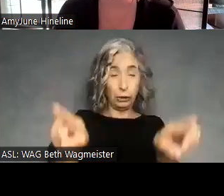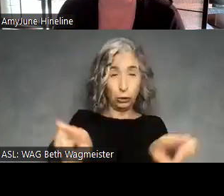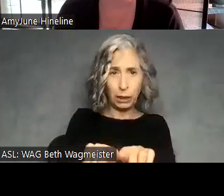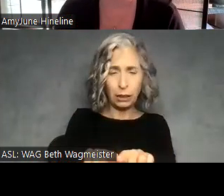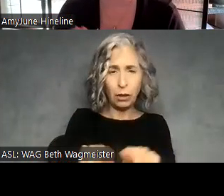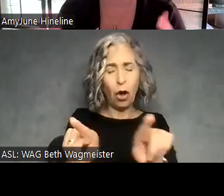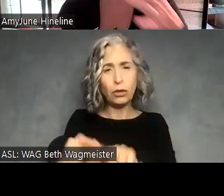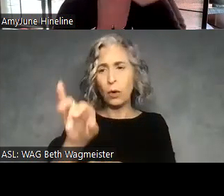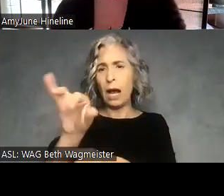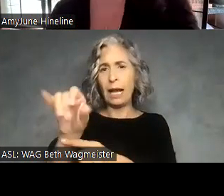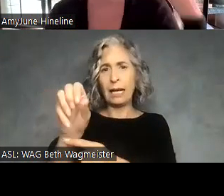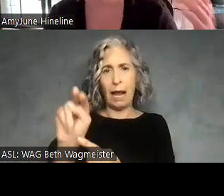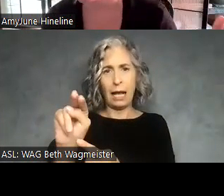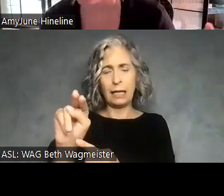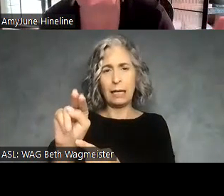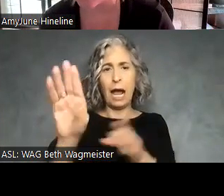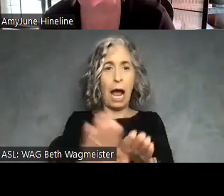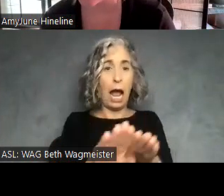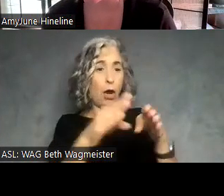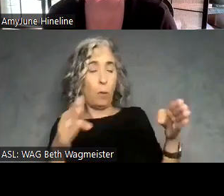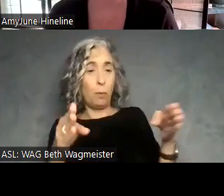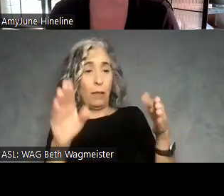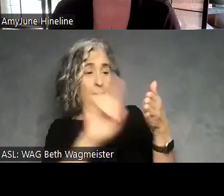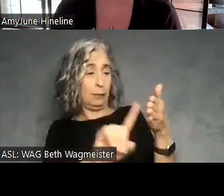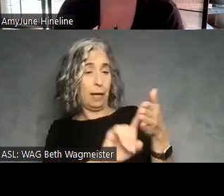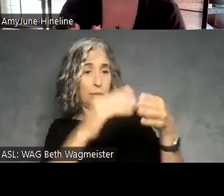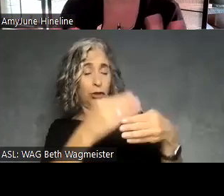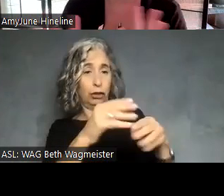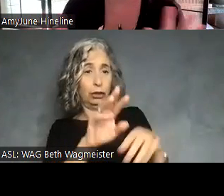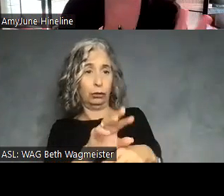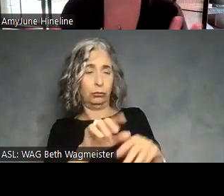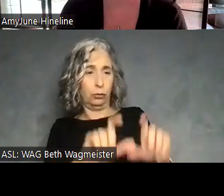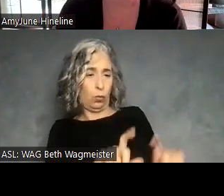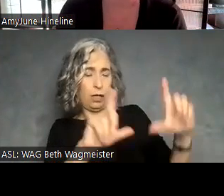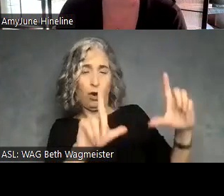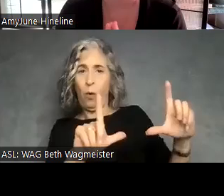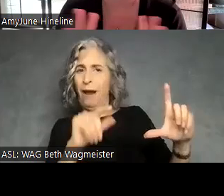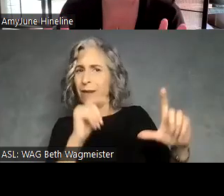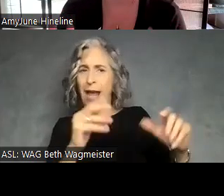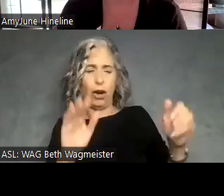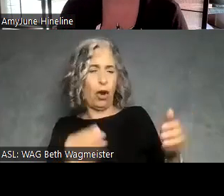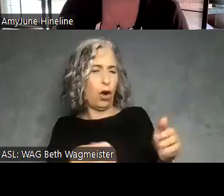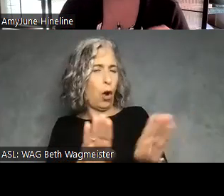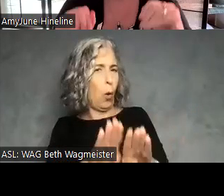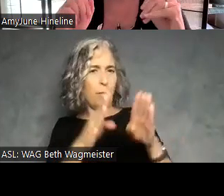is ensure the use of color and icons are not used as the only means of conveying the information,